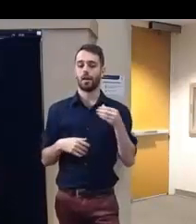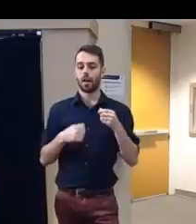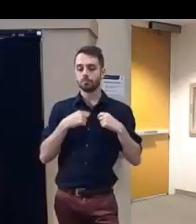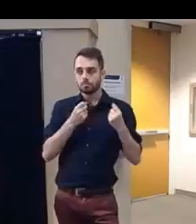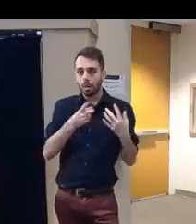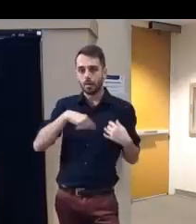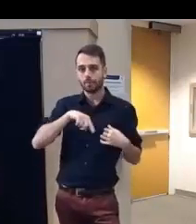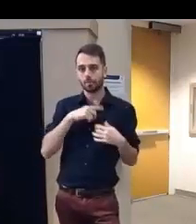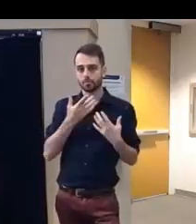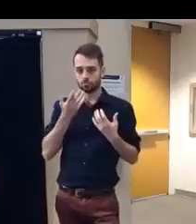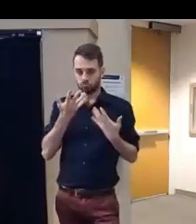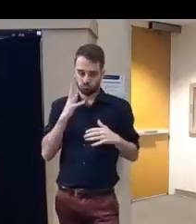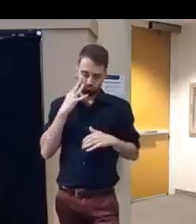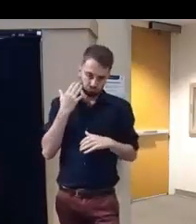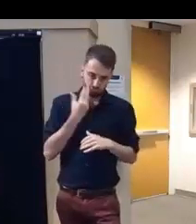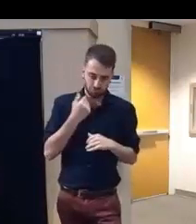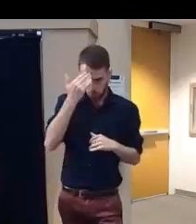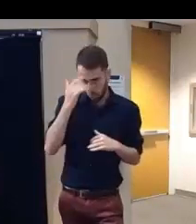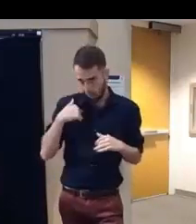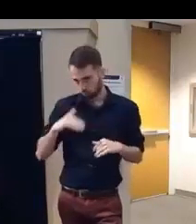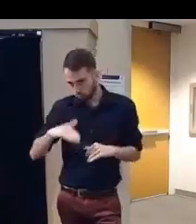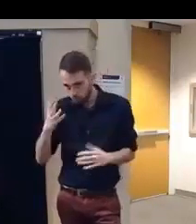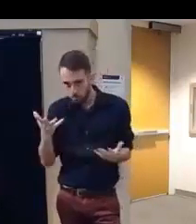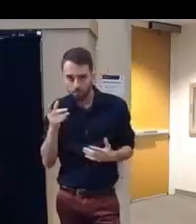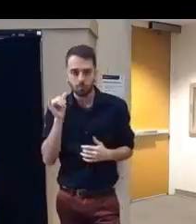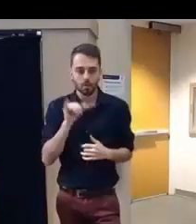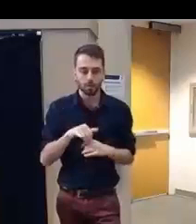um because as We Know um this is a history that